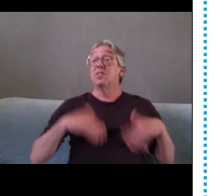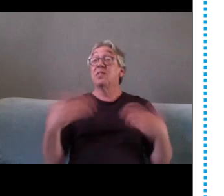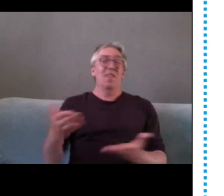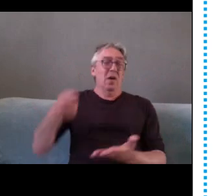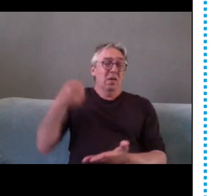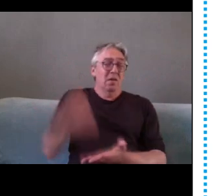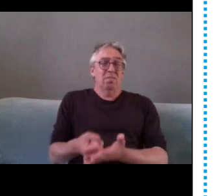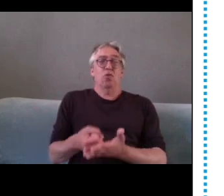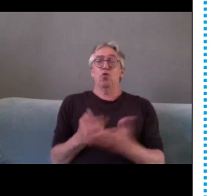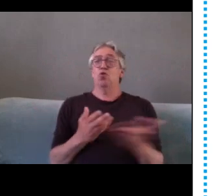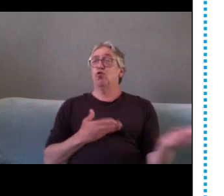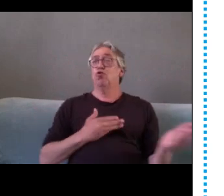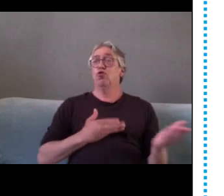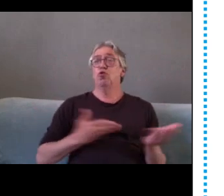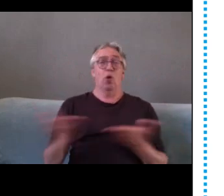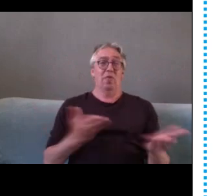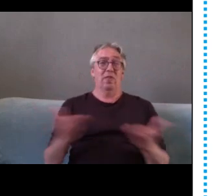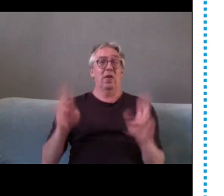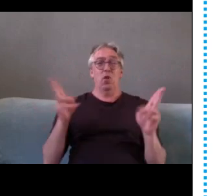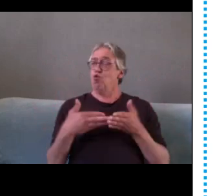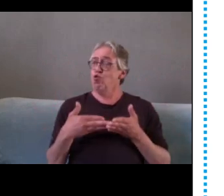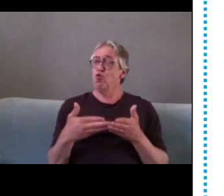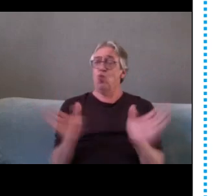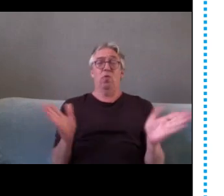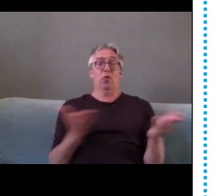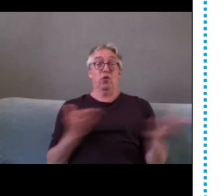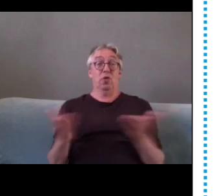and these are the adequate broadband Internet access.